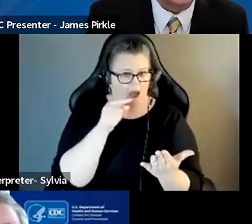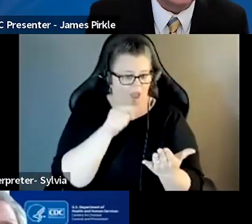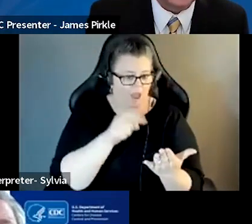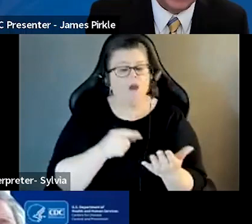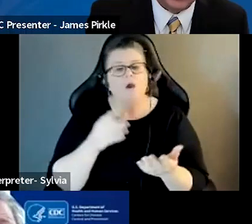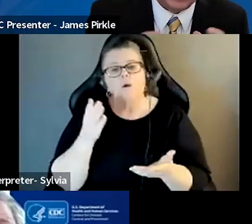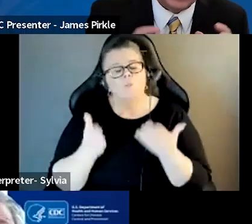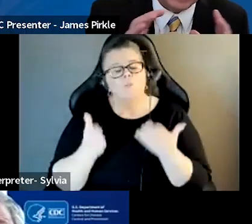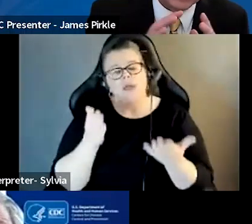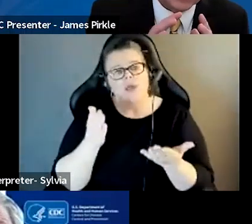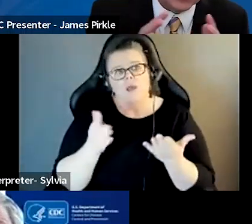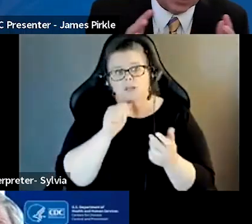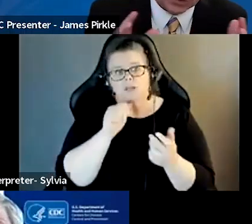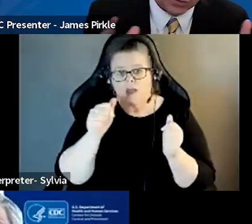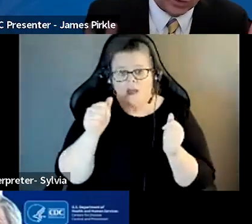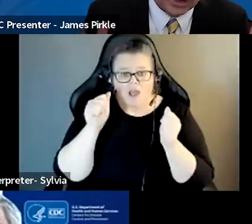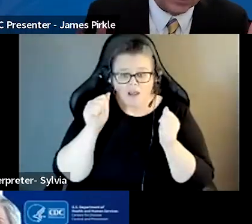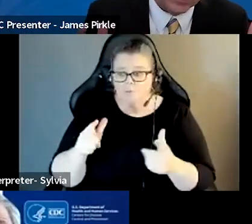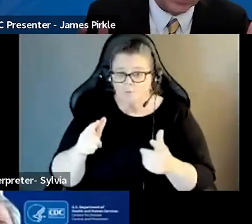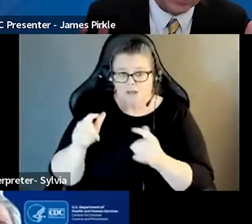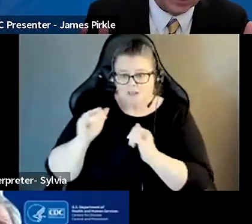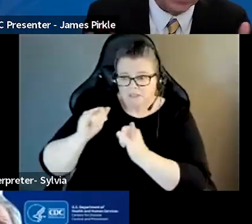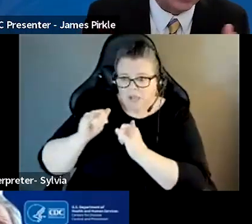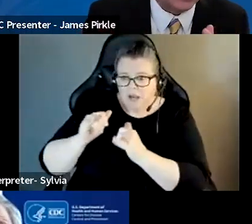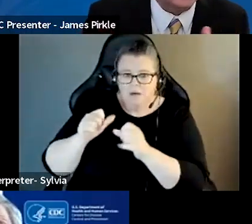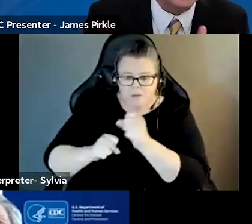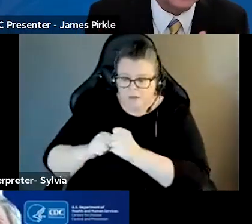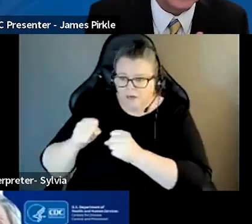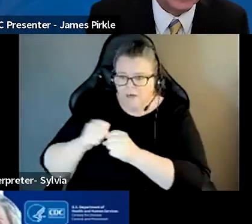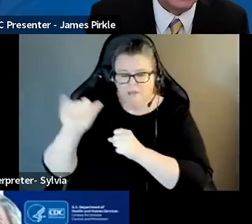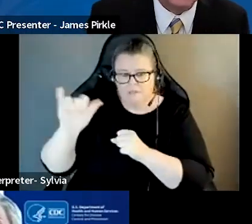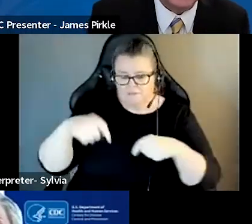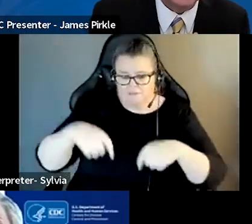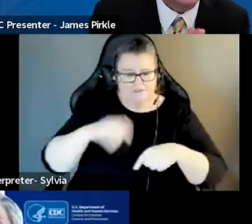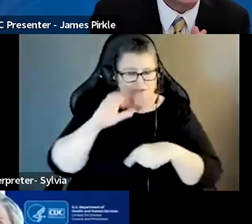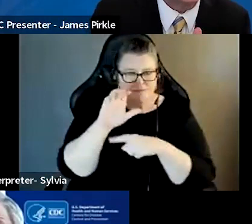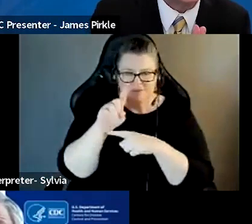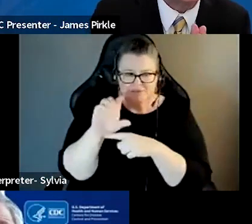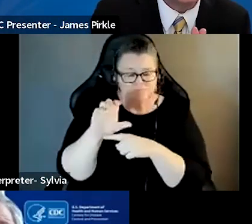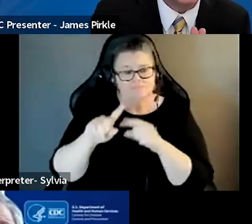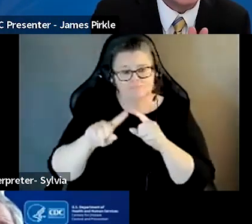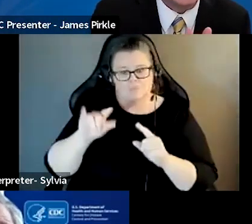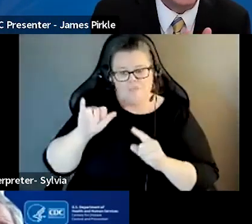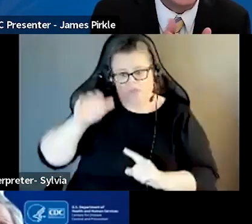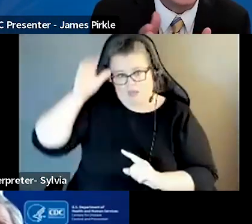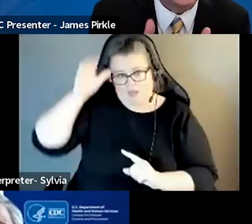that everybody has got the same structure that we have at CDC, but the concept of having a test review board independent